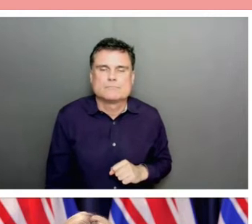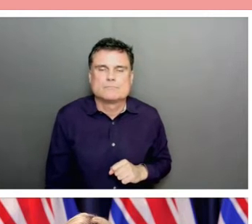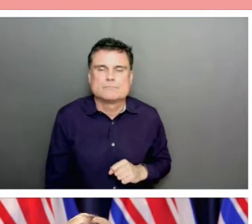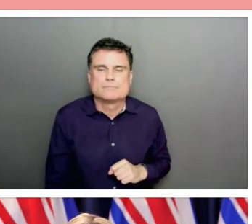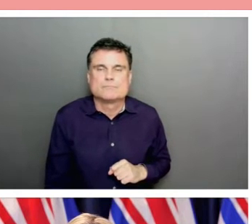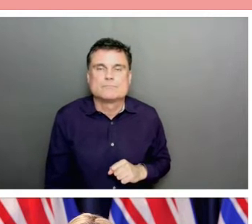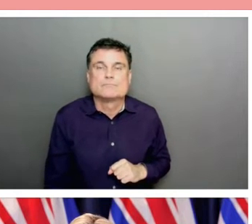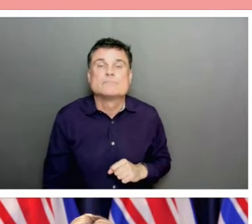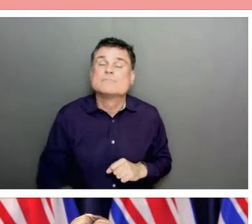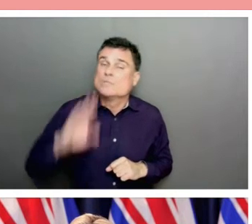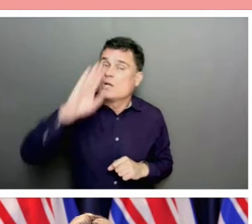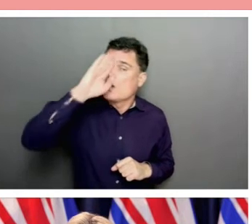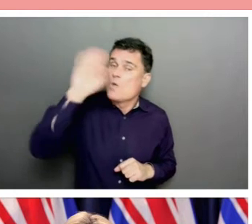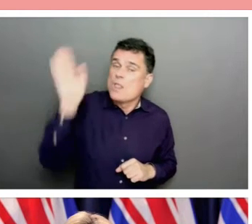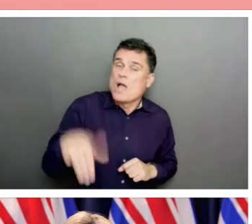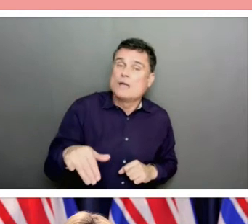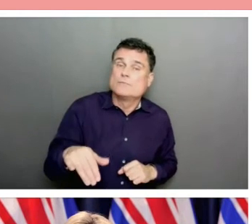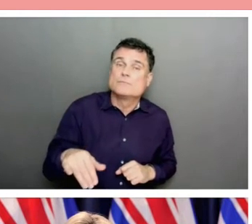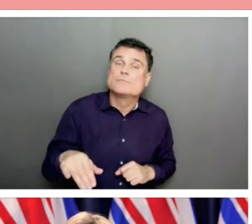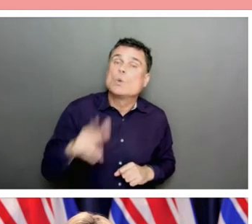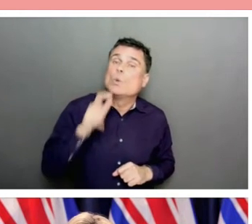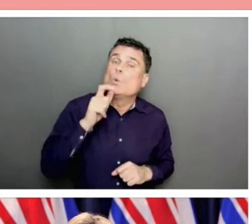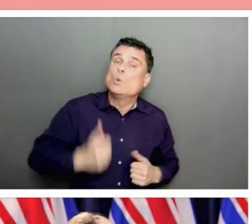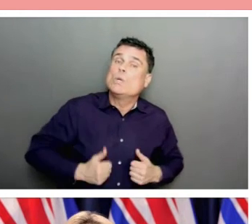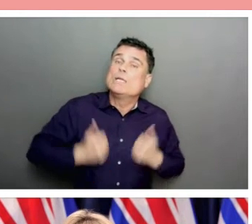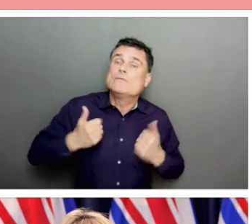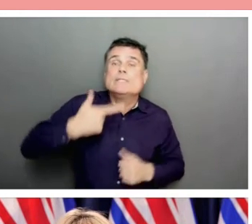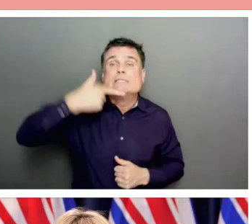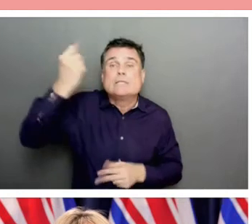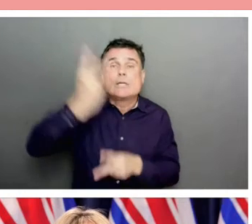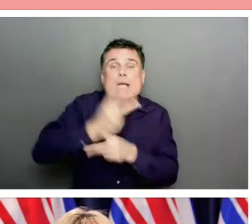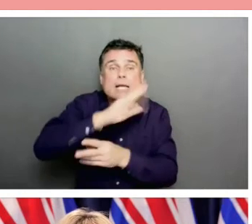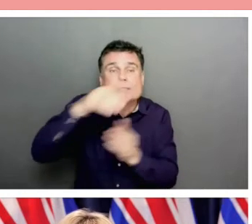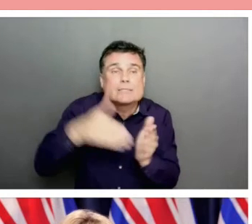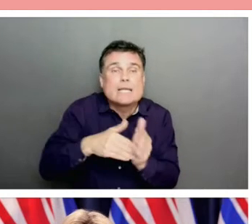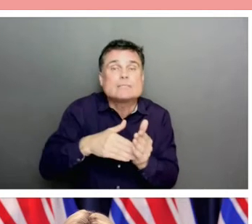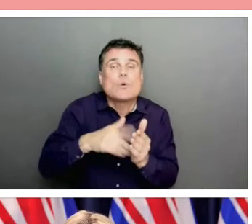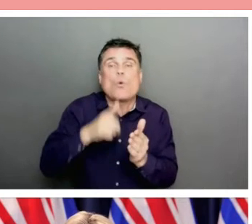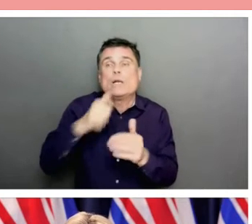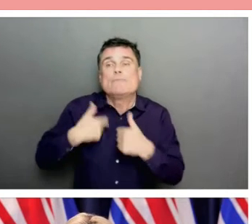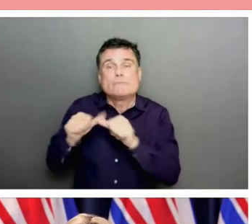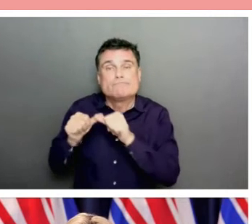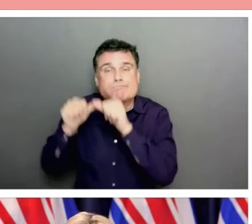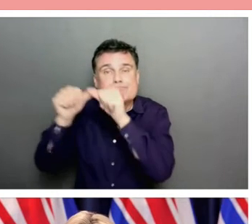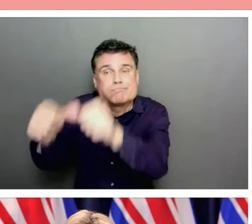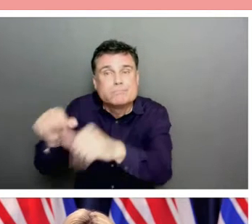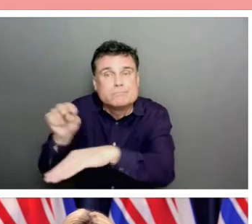the testing reflects the outbreaks that we've seen in the past few weeks in long-term care homes.